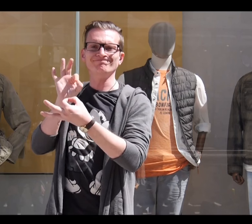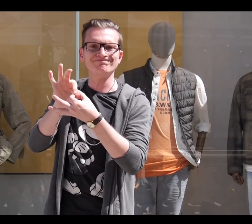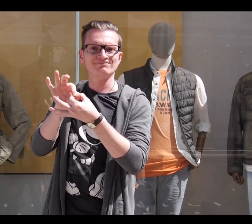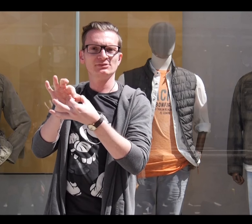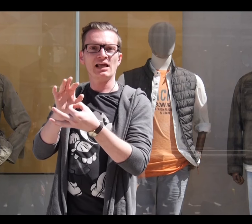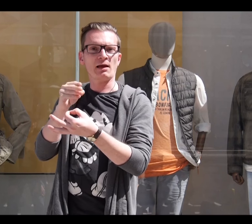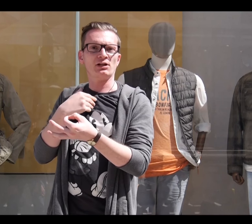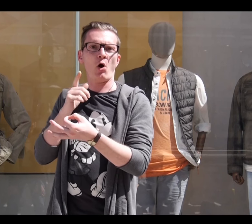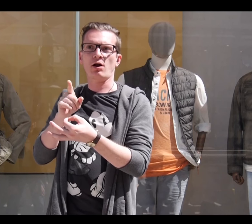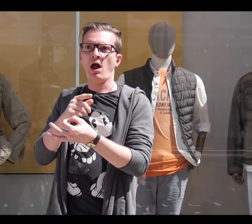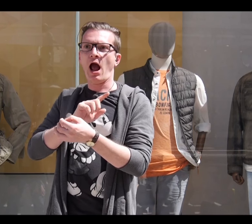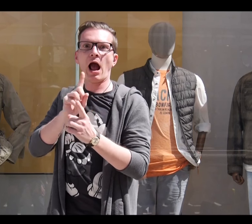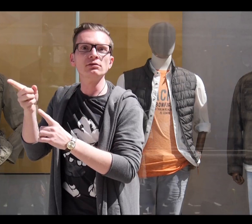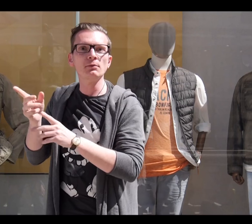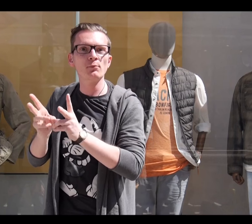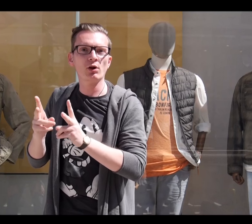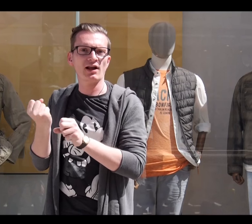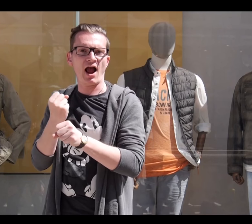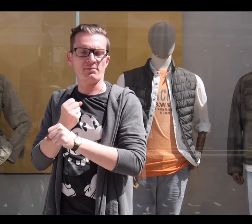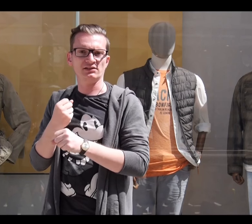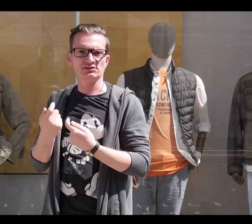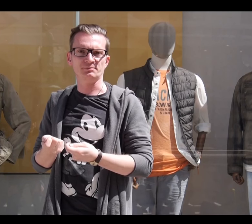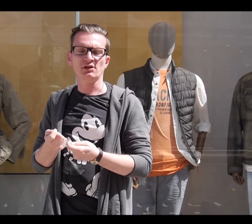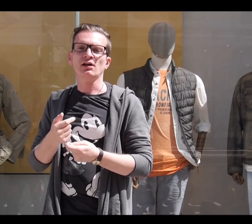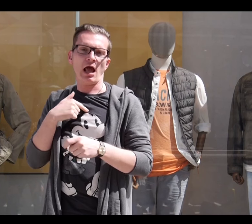because I wanted to have more opportunities in my working life.